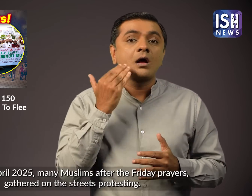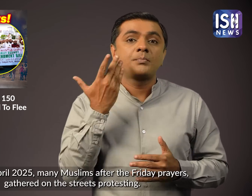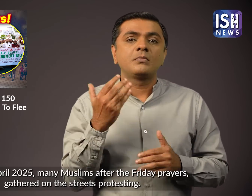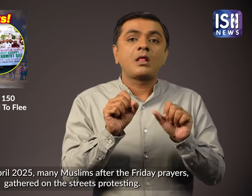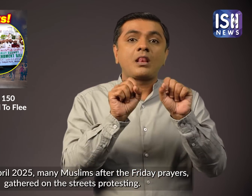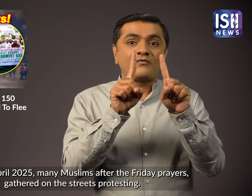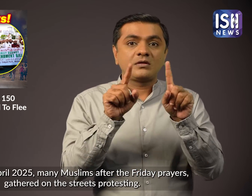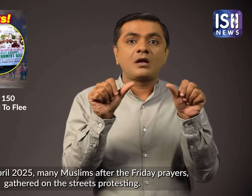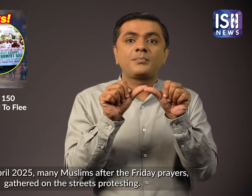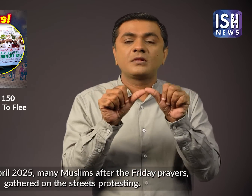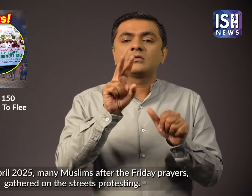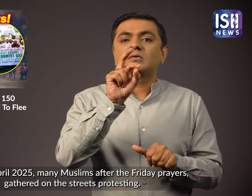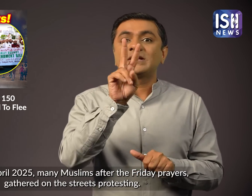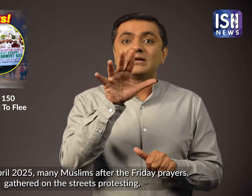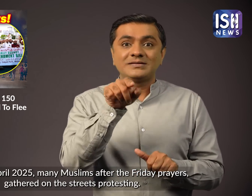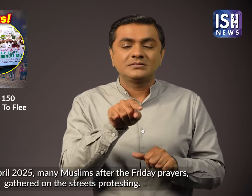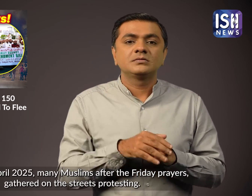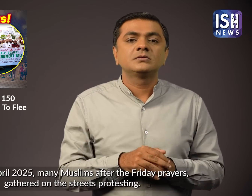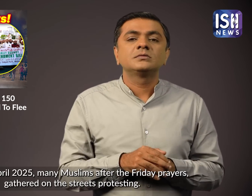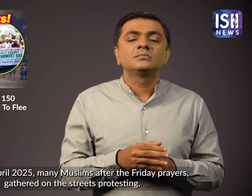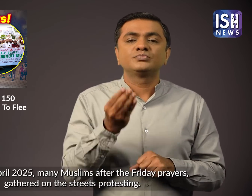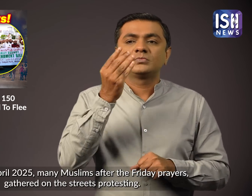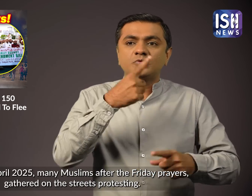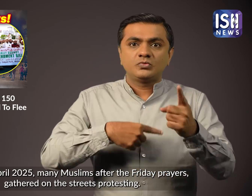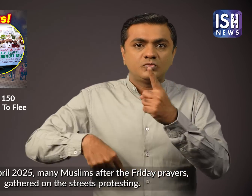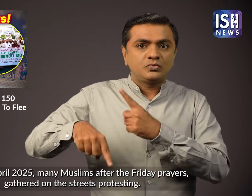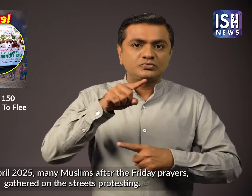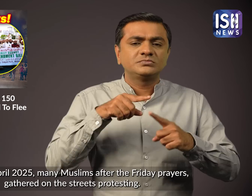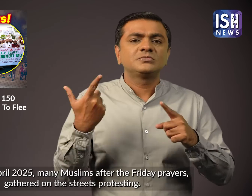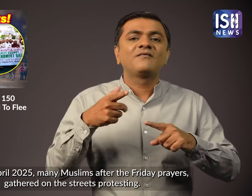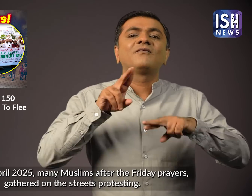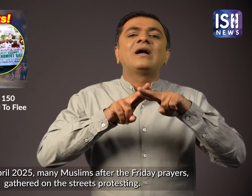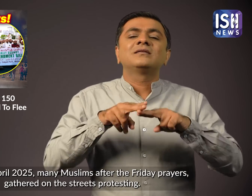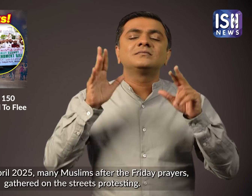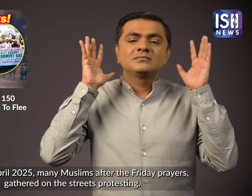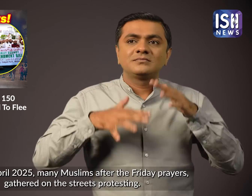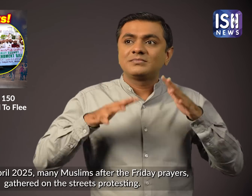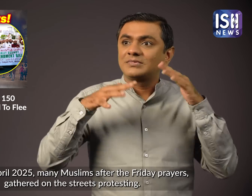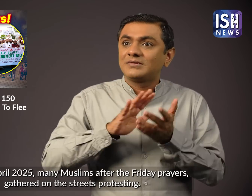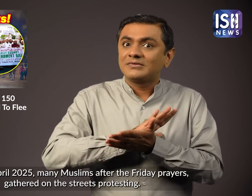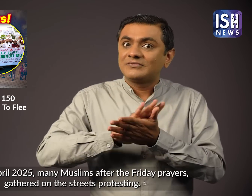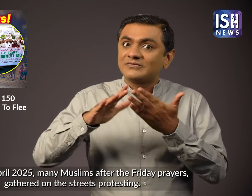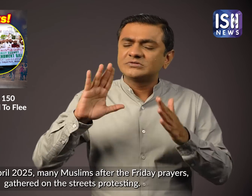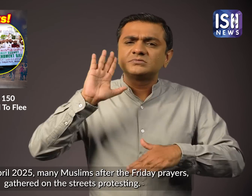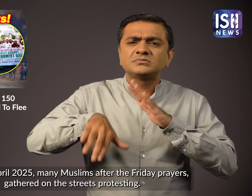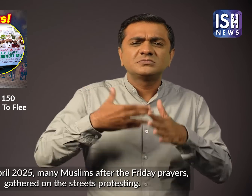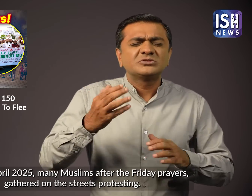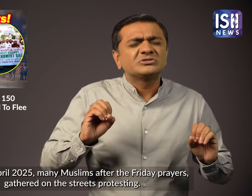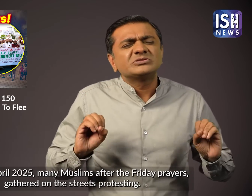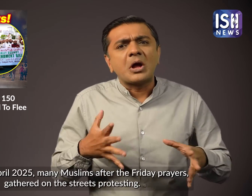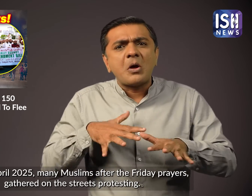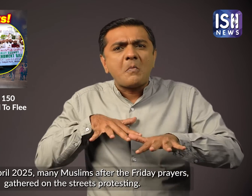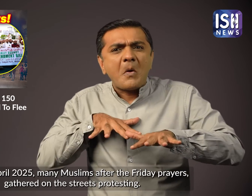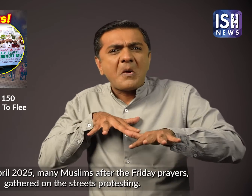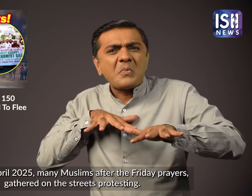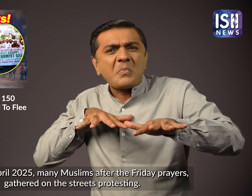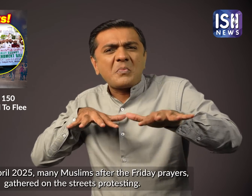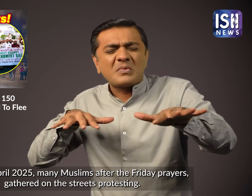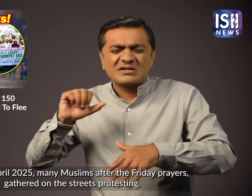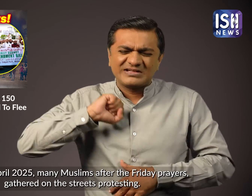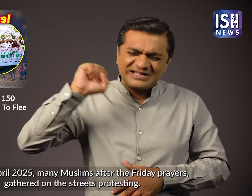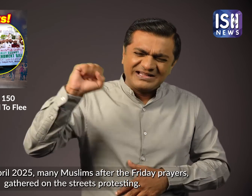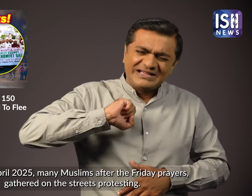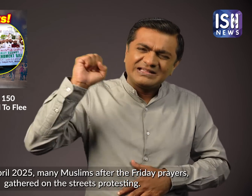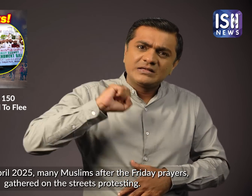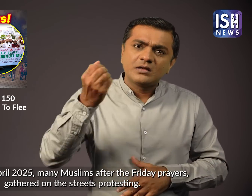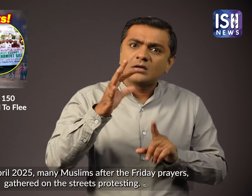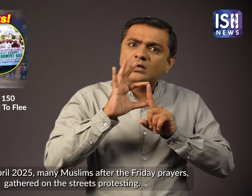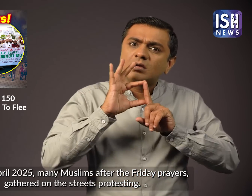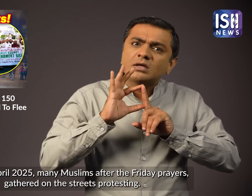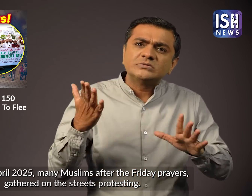On 11th April 2025, many Muslims after the Friday prayers, gathered on the streets protesting.